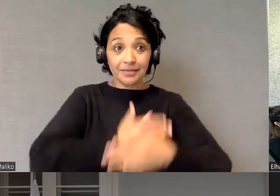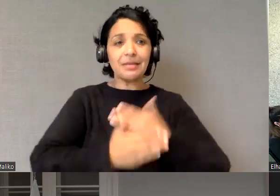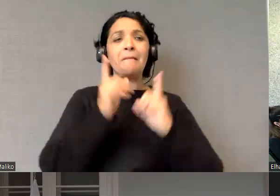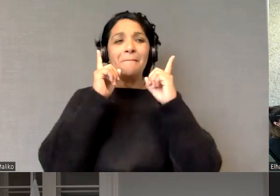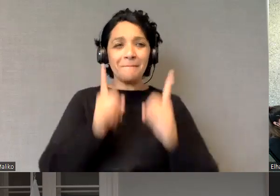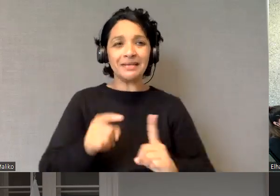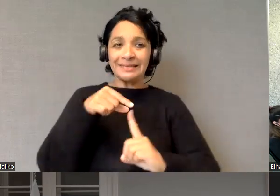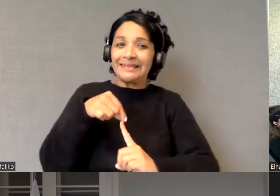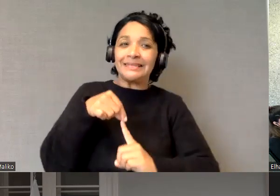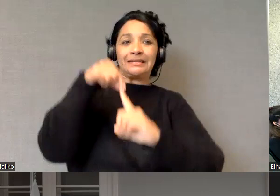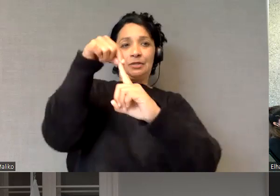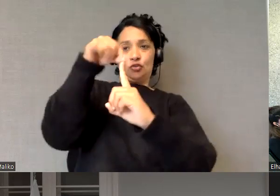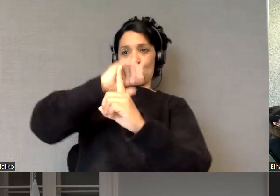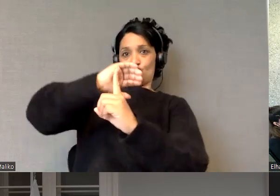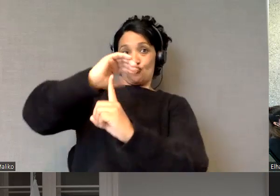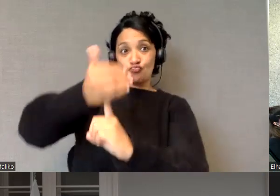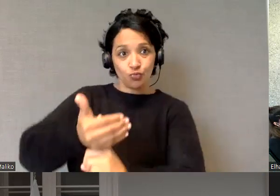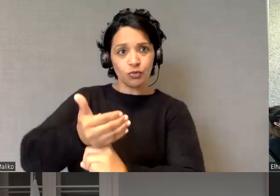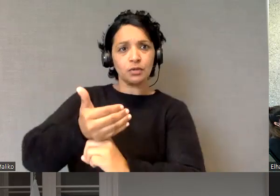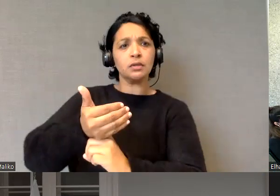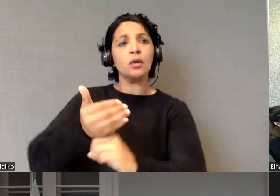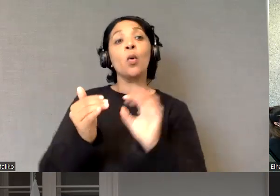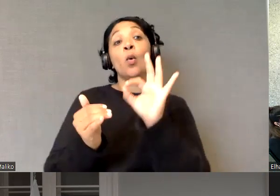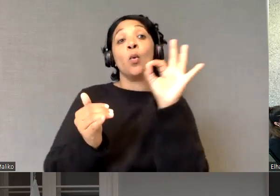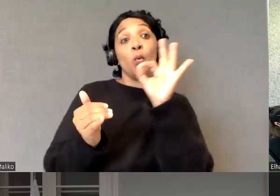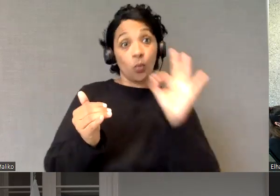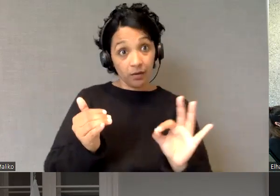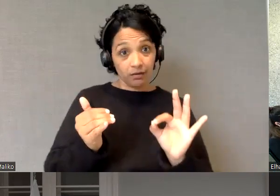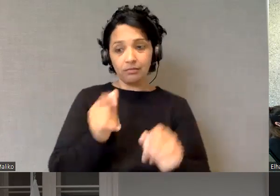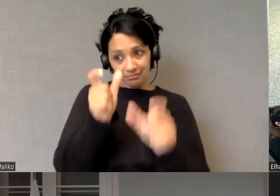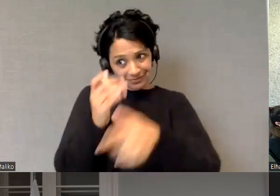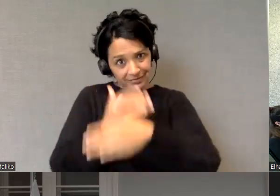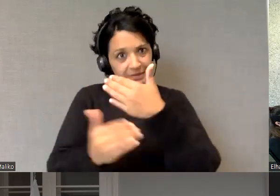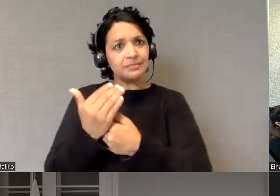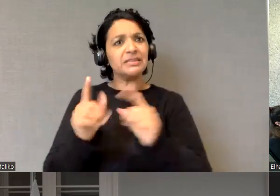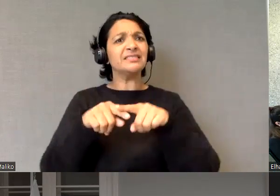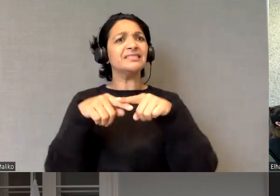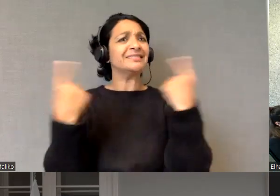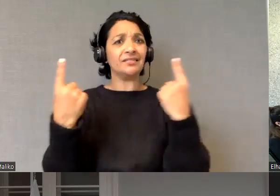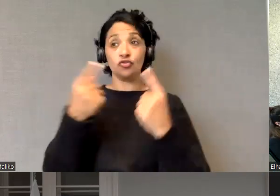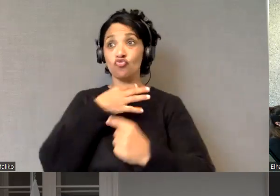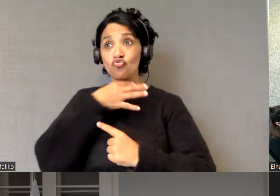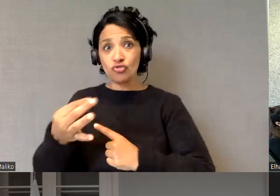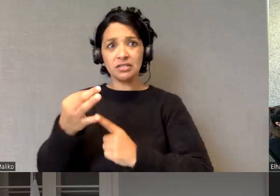protections provided to them because they face different challenges and risks than the general population.